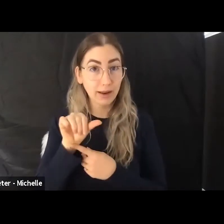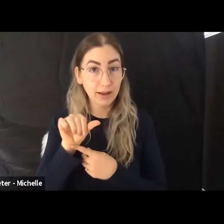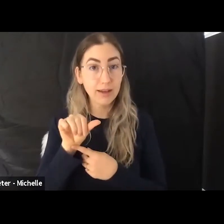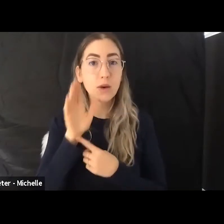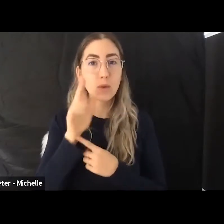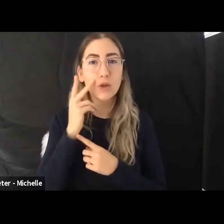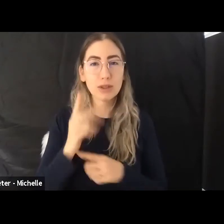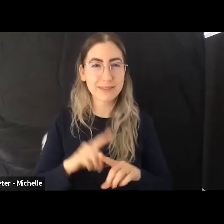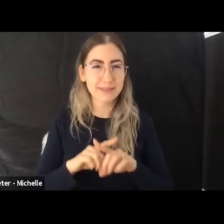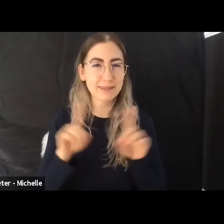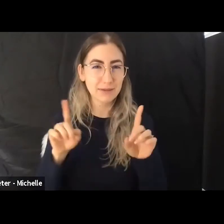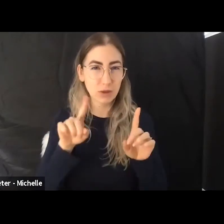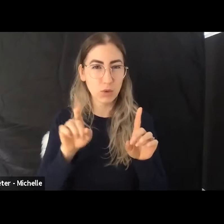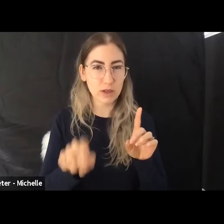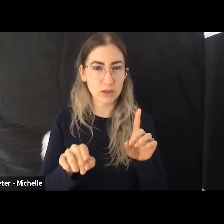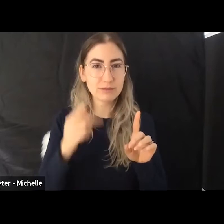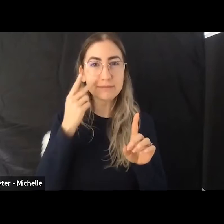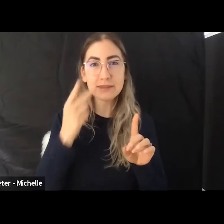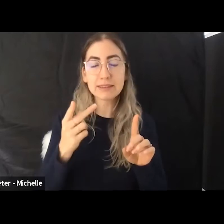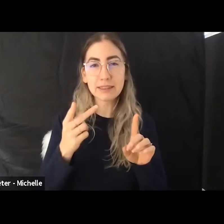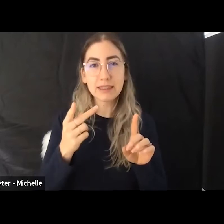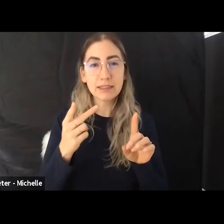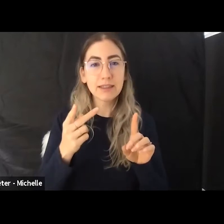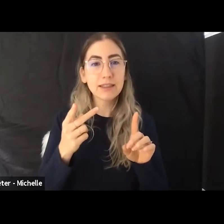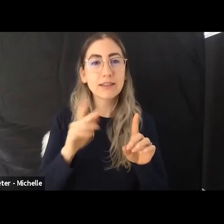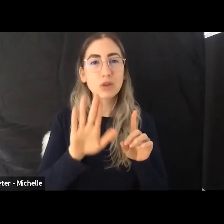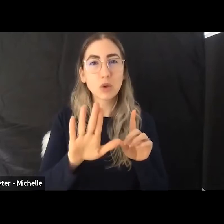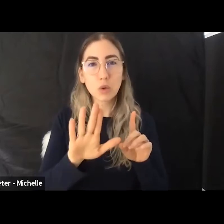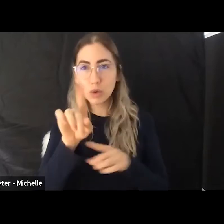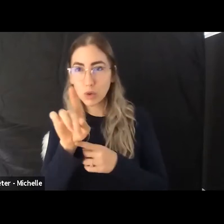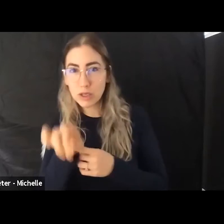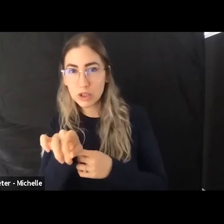DIFFERENT QUESTIONS FROM THE Q & A BOX TO BE ABLE TO GET BOX TO BE ABLE TO GET YOUR QUESTIONS AND RESPOND TO YOUR QUESTIONS AND RESPOND TO THEM.